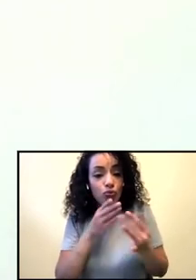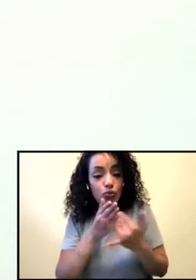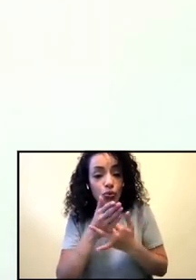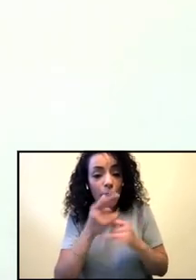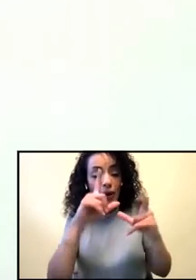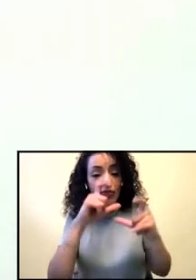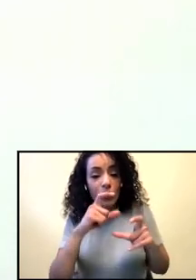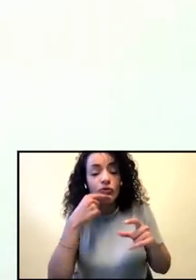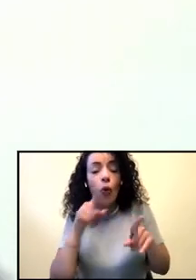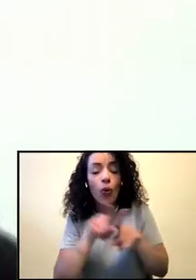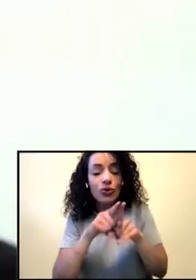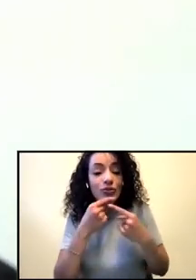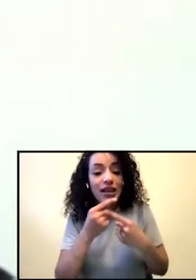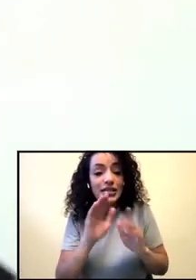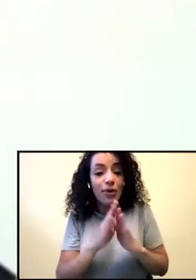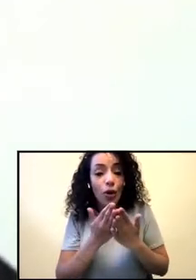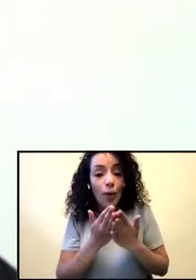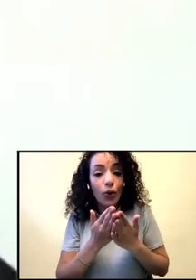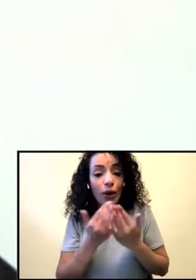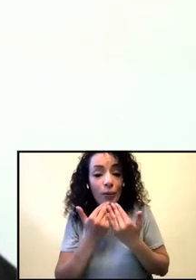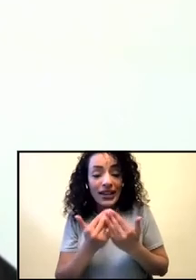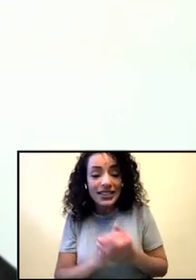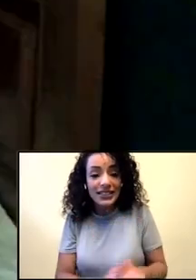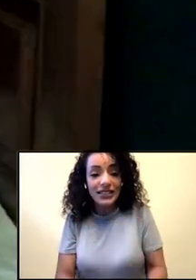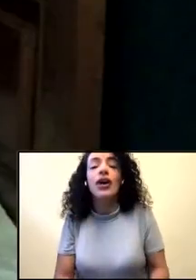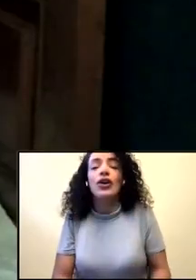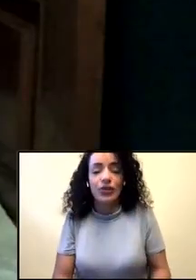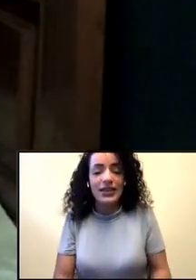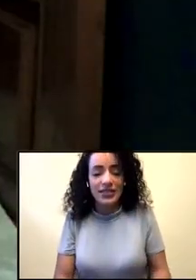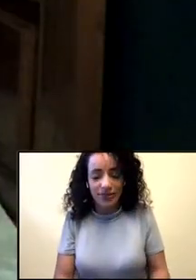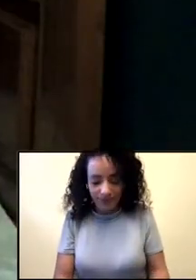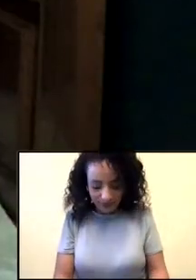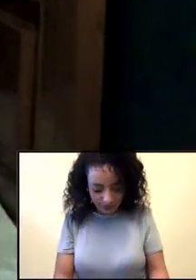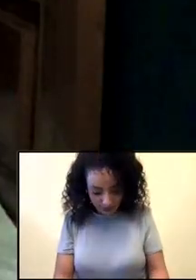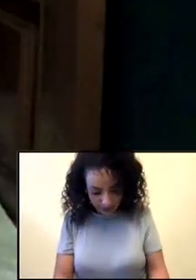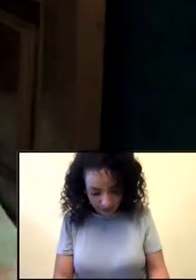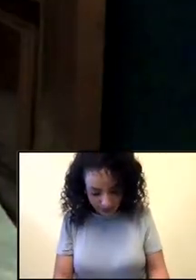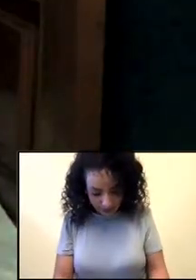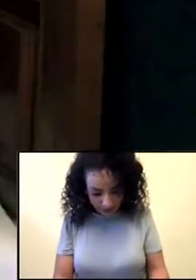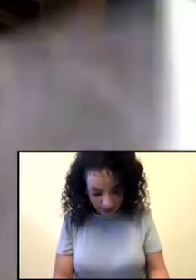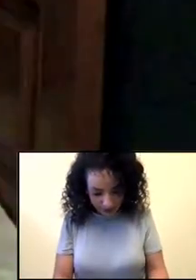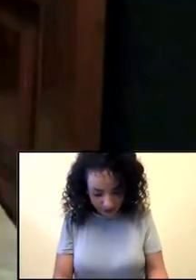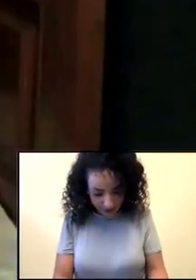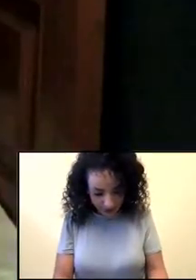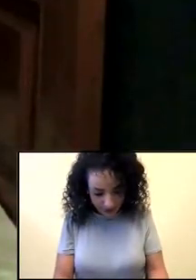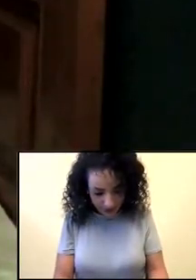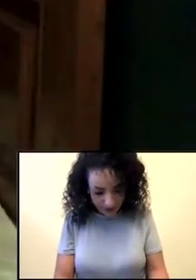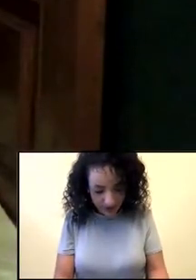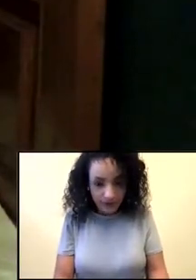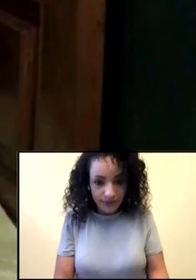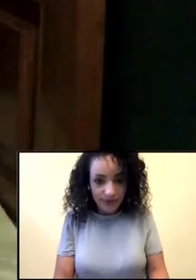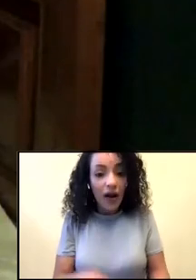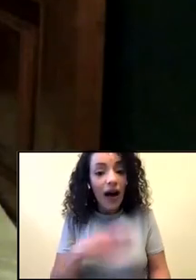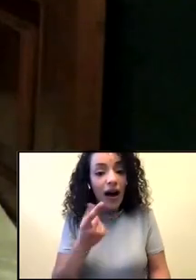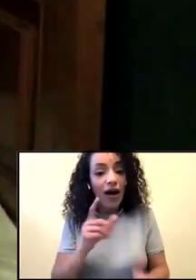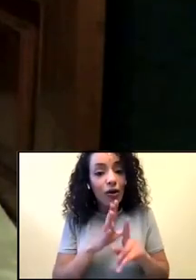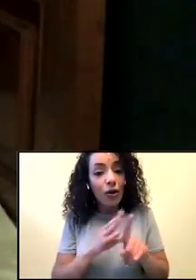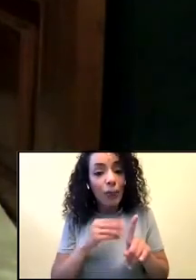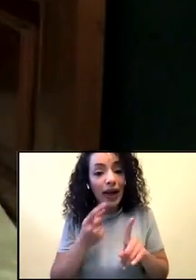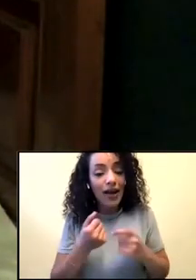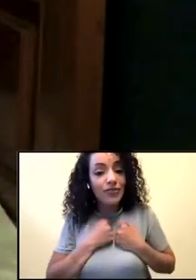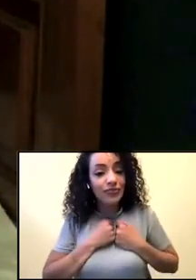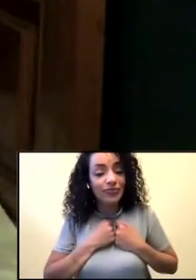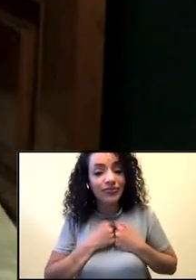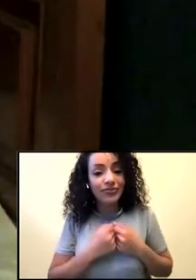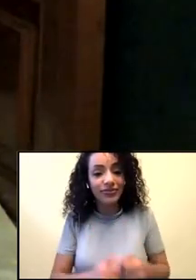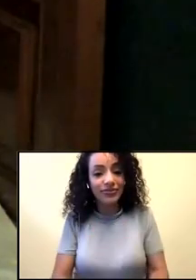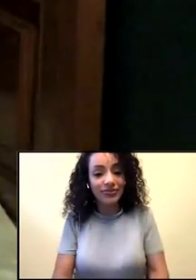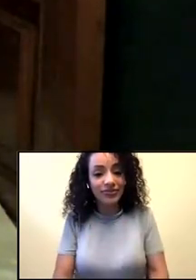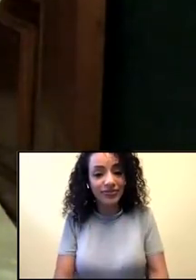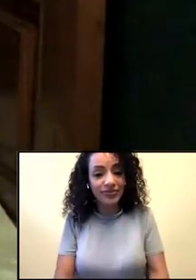the book that you have coming up. Sure okay, well actually I have a copy here, so this is the first